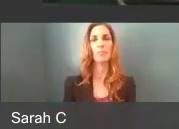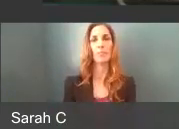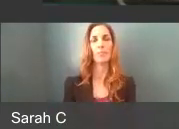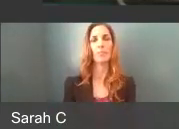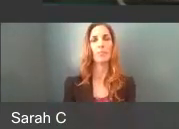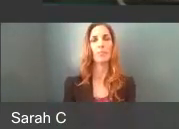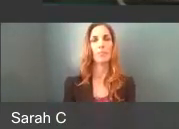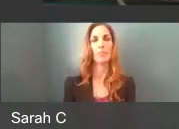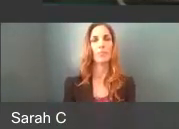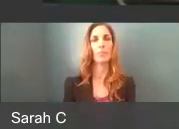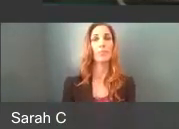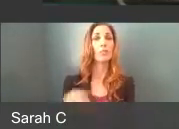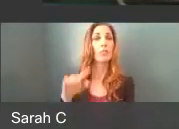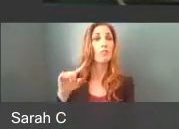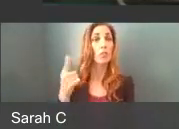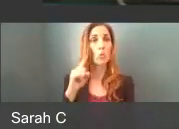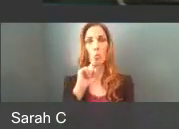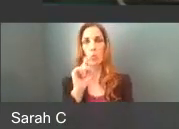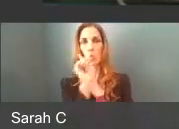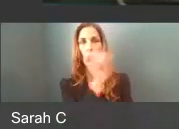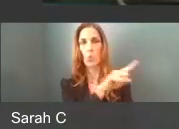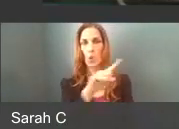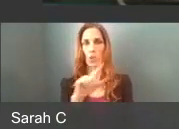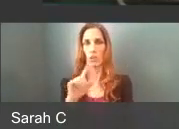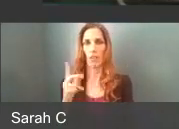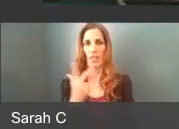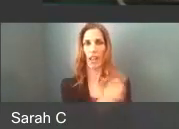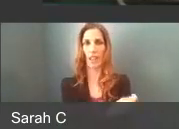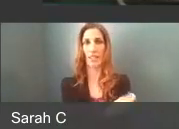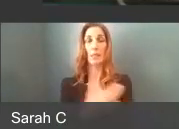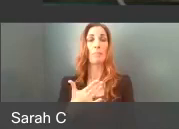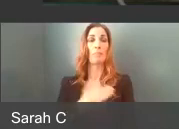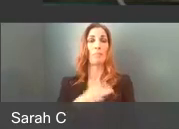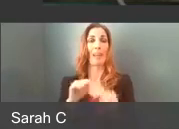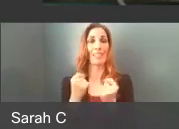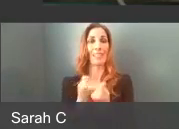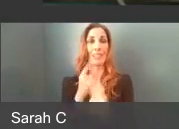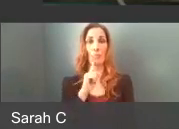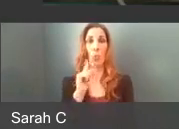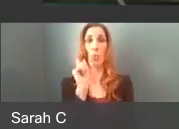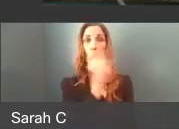ordering of the vaccine and my team orders vaccine every week for the following week